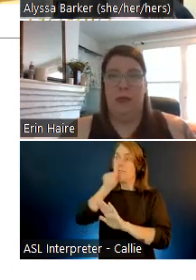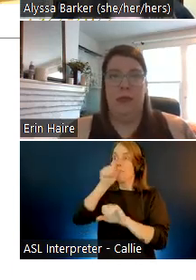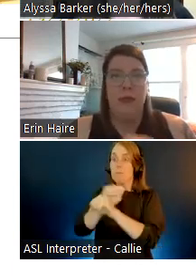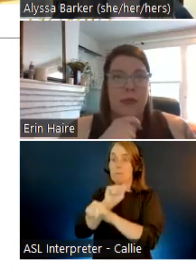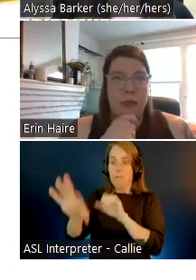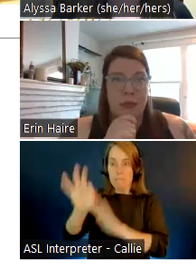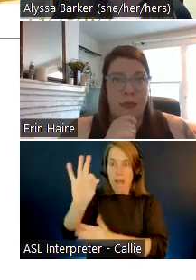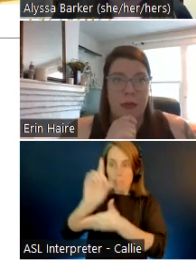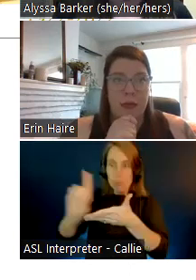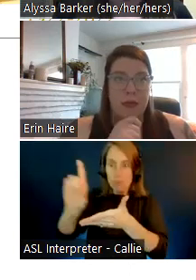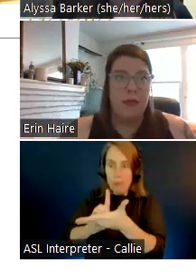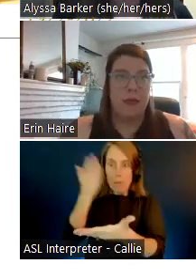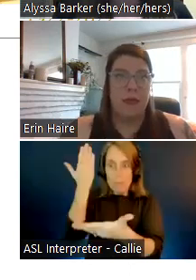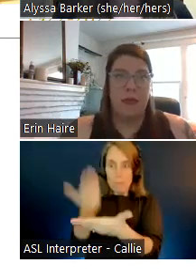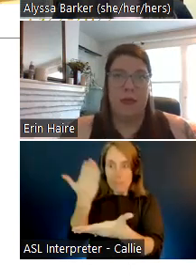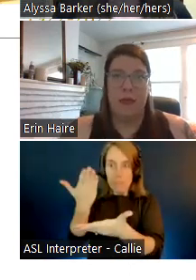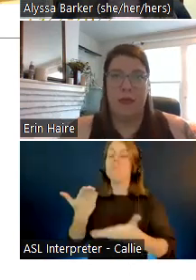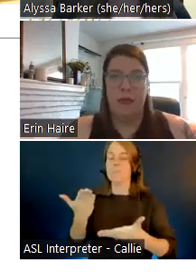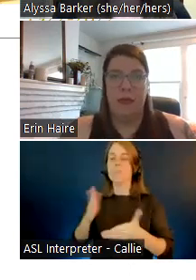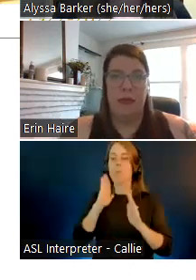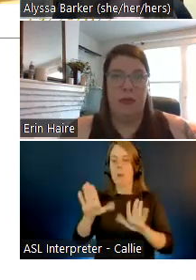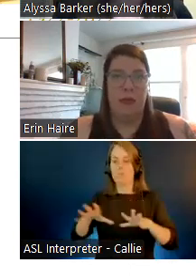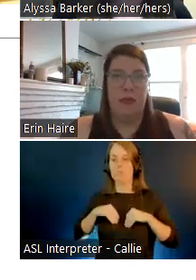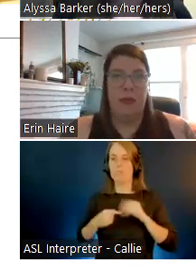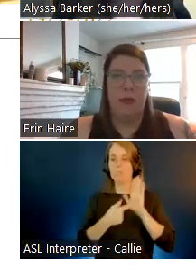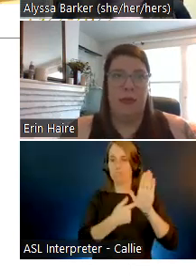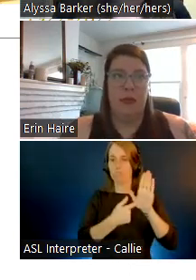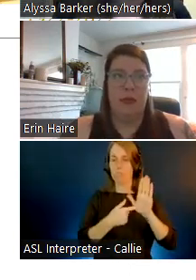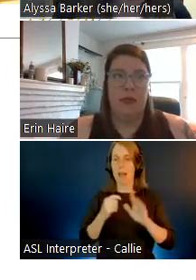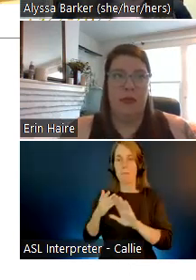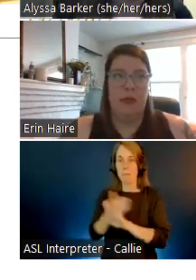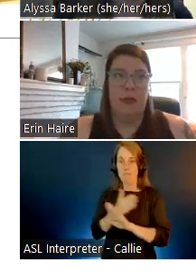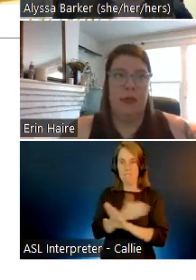during the course of our investigations we are a neutral agency and we cannot give any parties